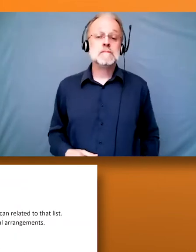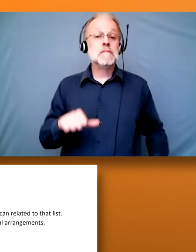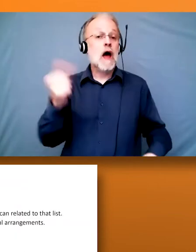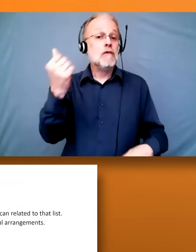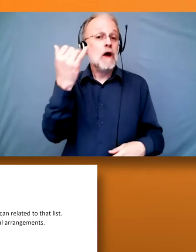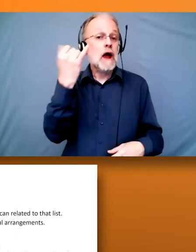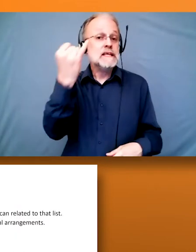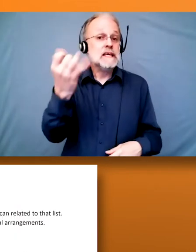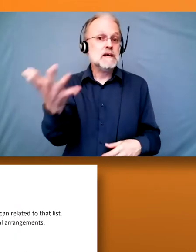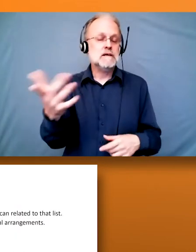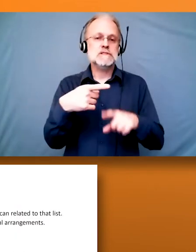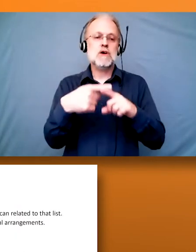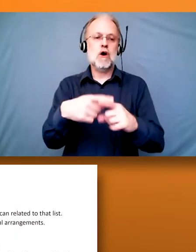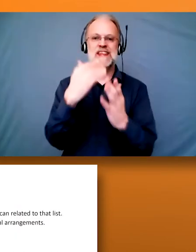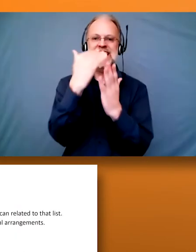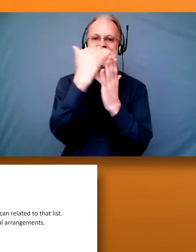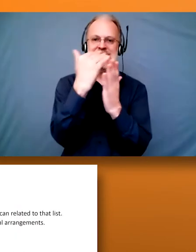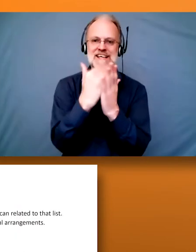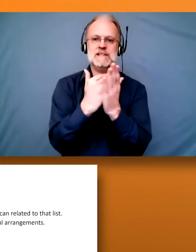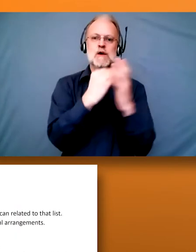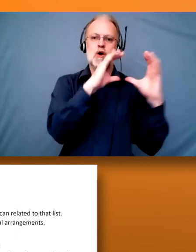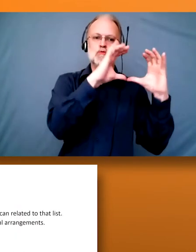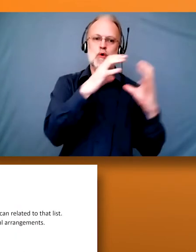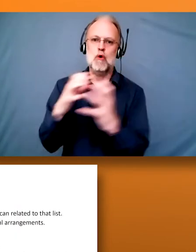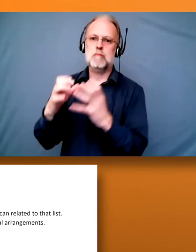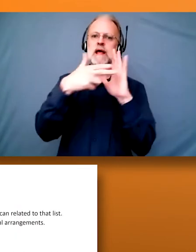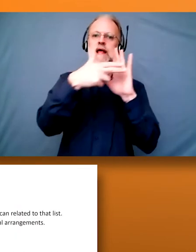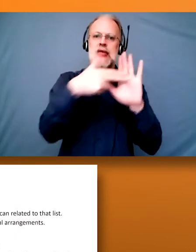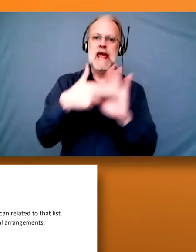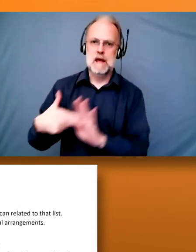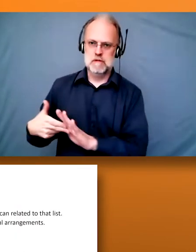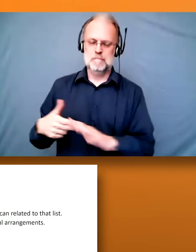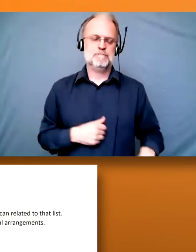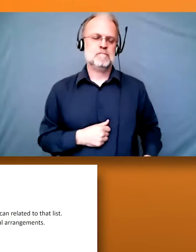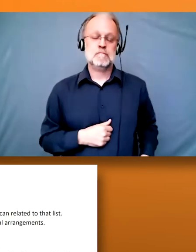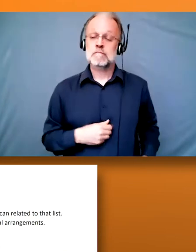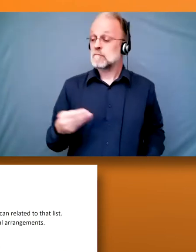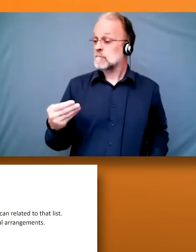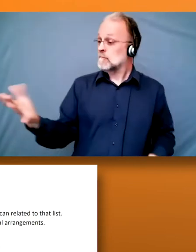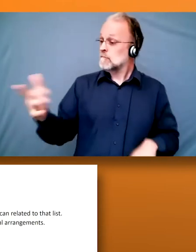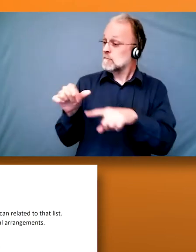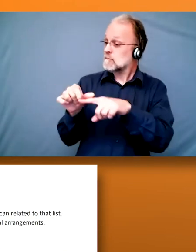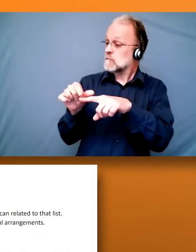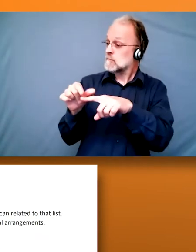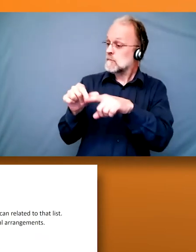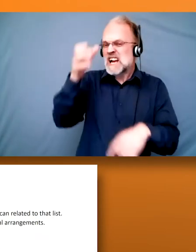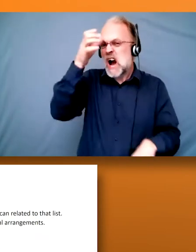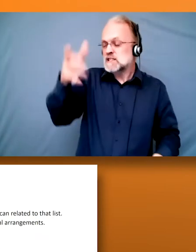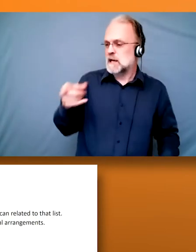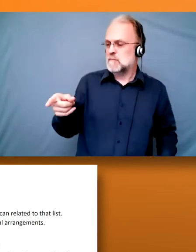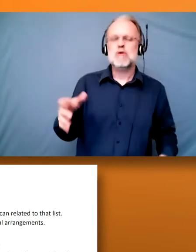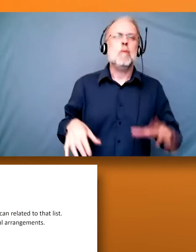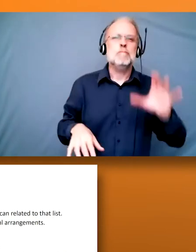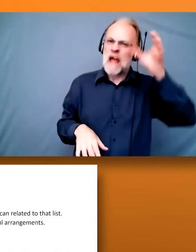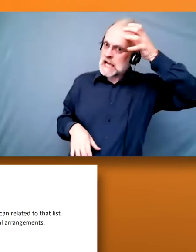Here's another idea, it's called list-group-label. So you give them a concept and they list as many words as they know